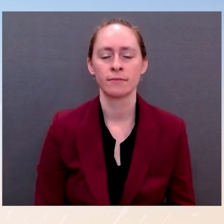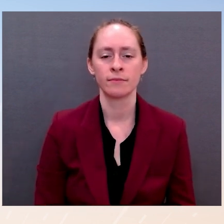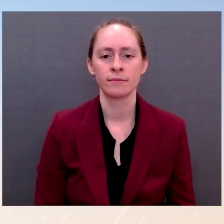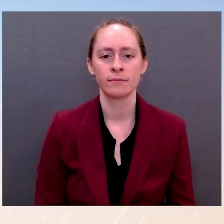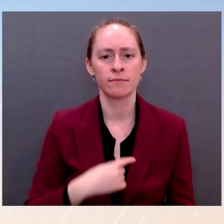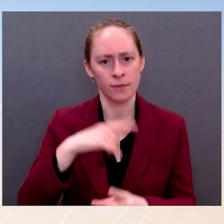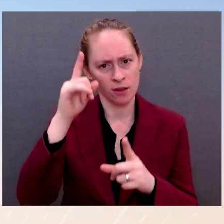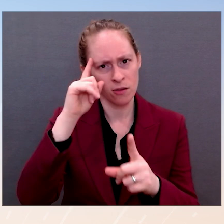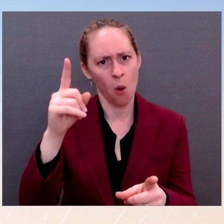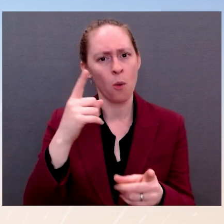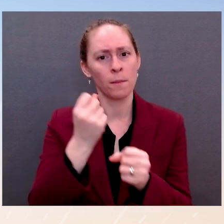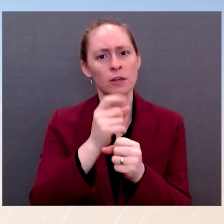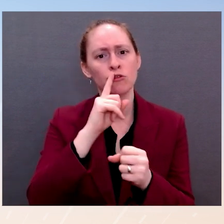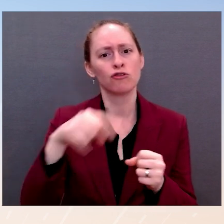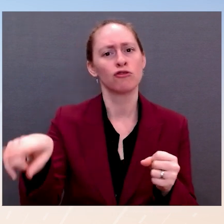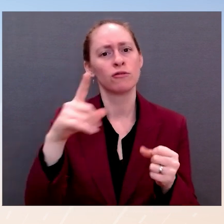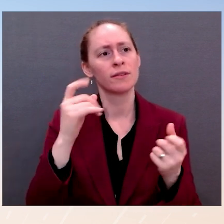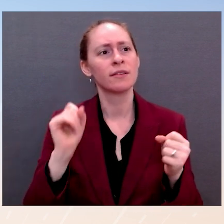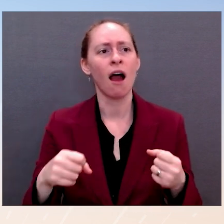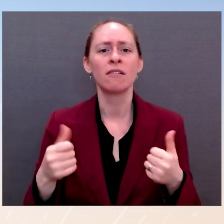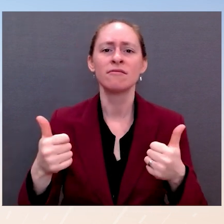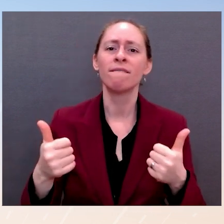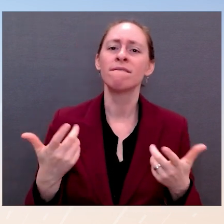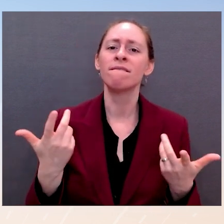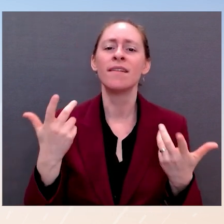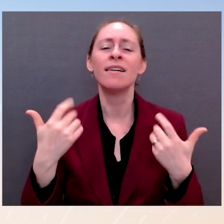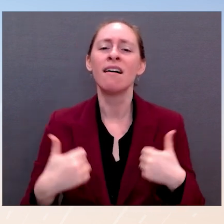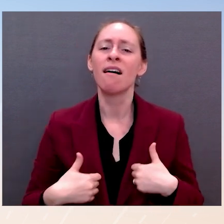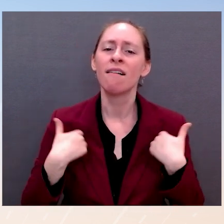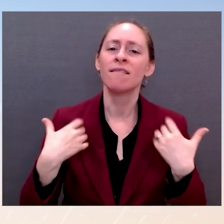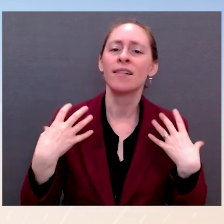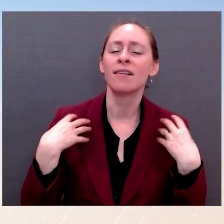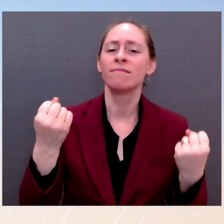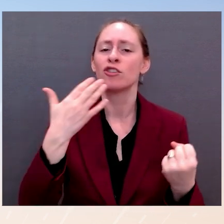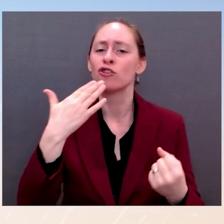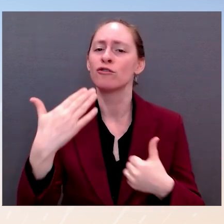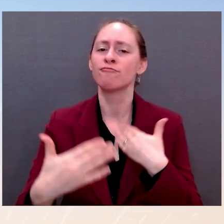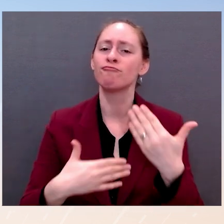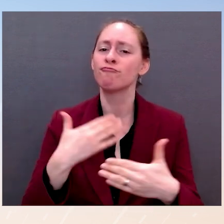to lead full and healthy lives. And with that, I'll turn it back to Dr. Jefferies Leonard.